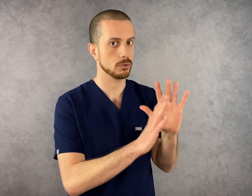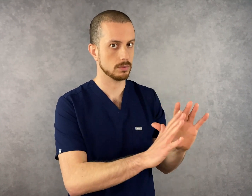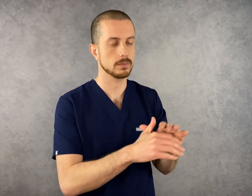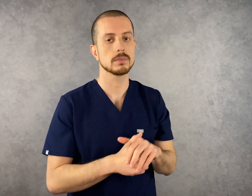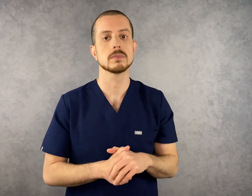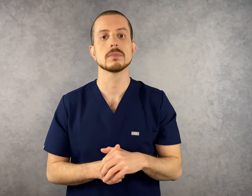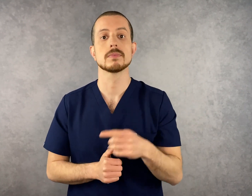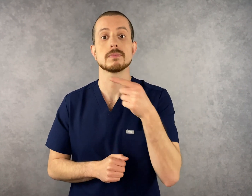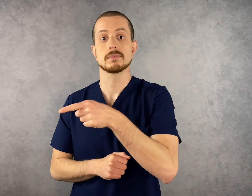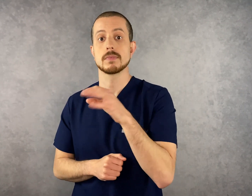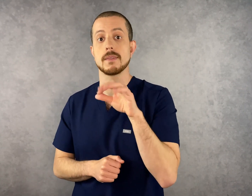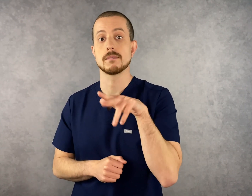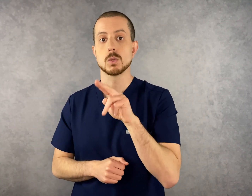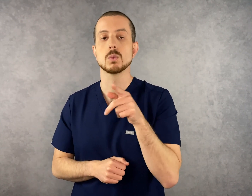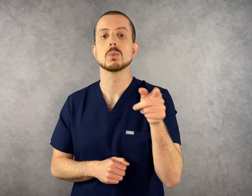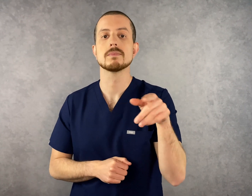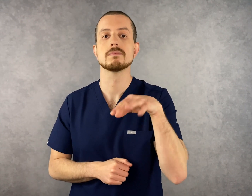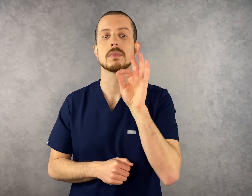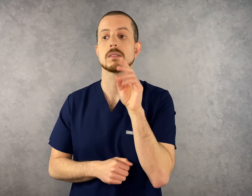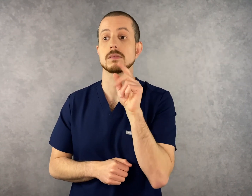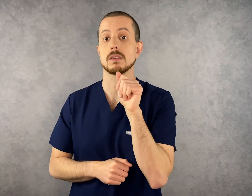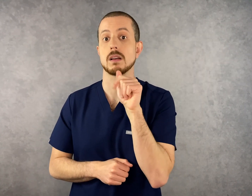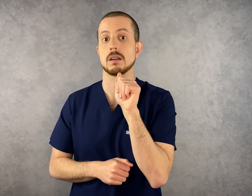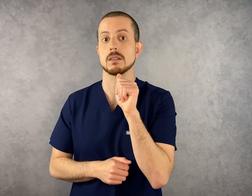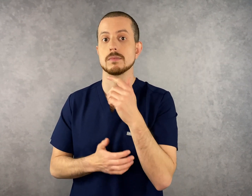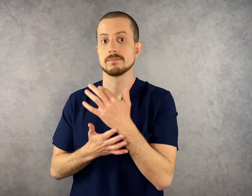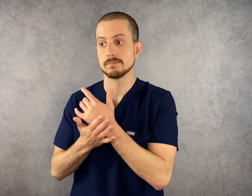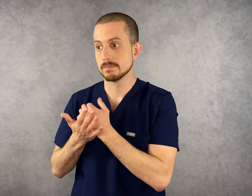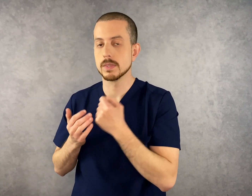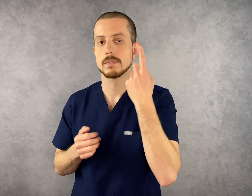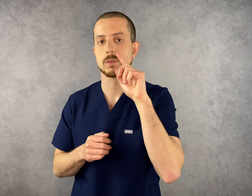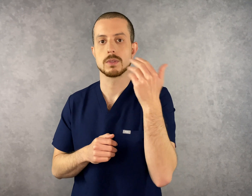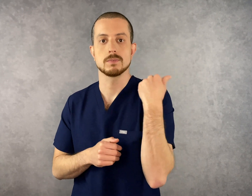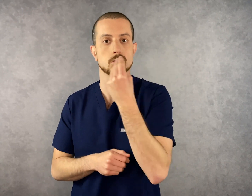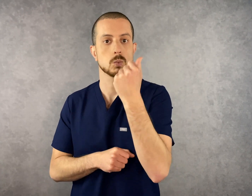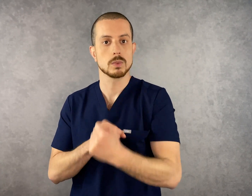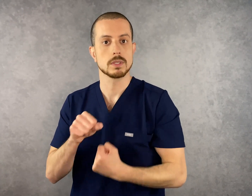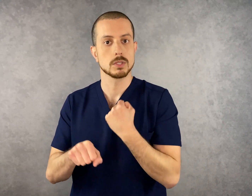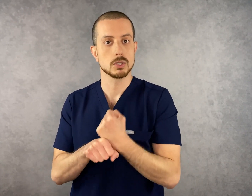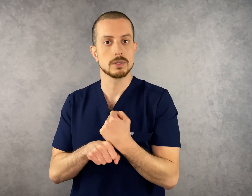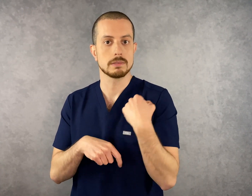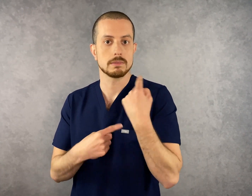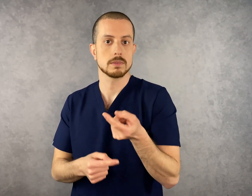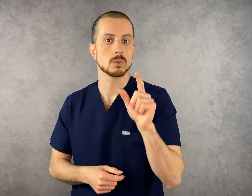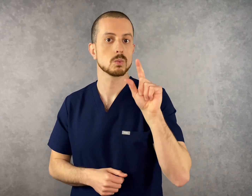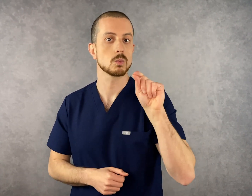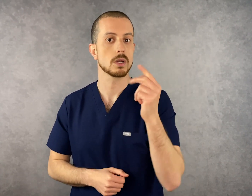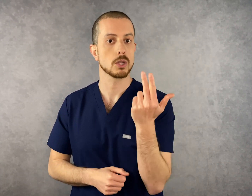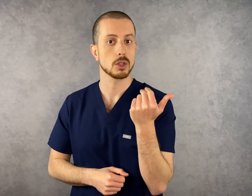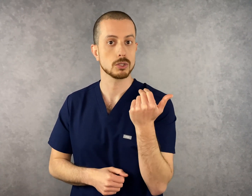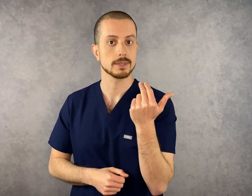As for the flu, they looked at the data collected for the past few years starting with 2013.